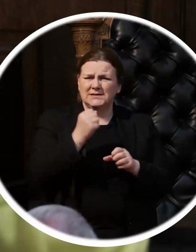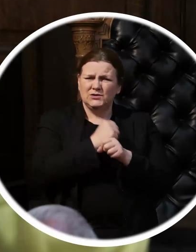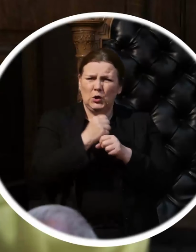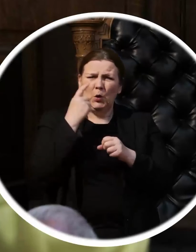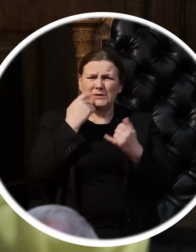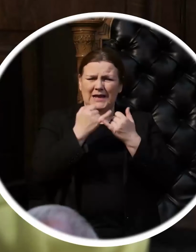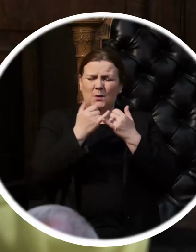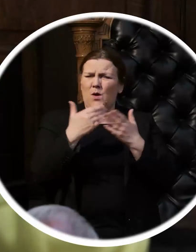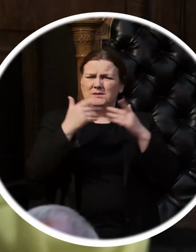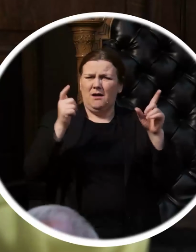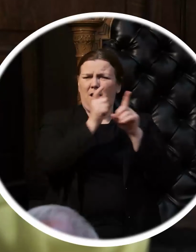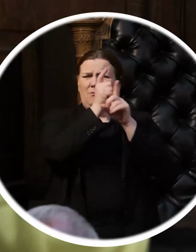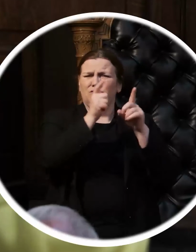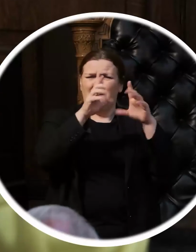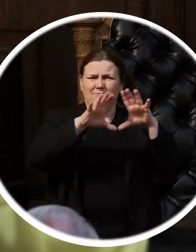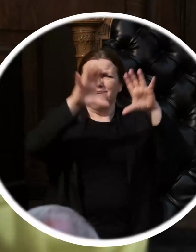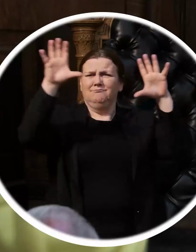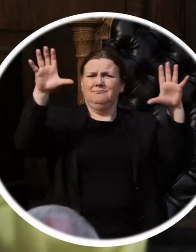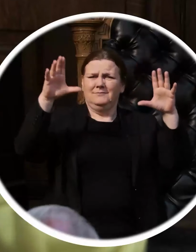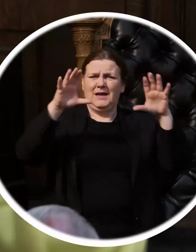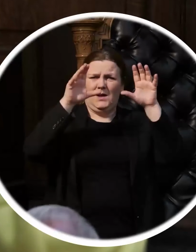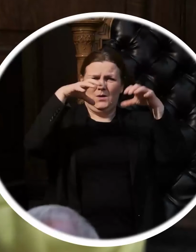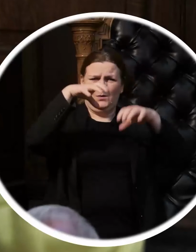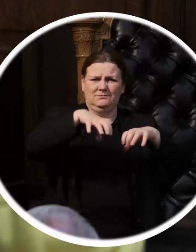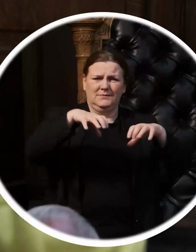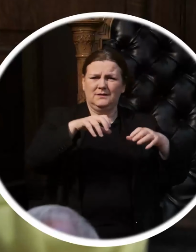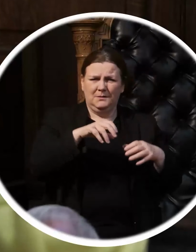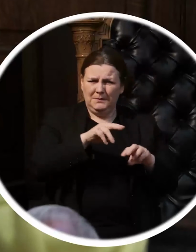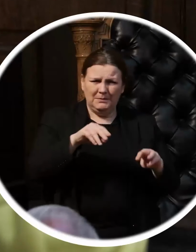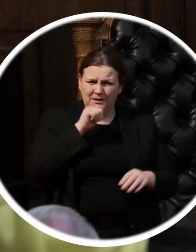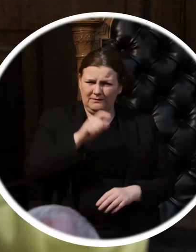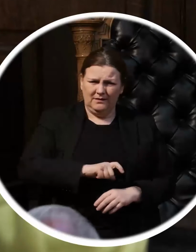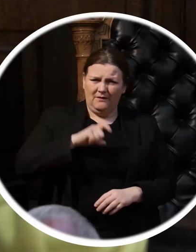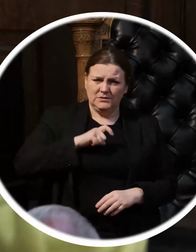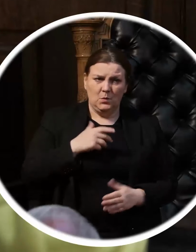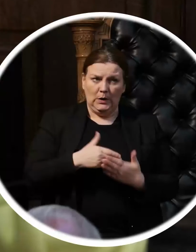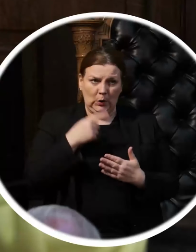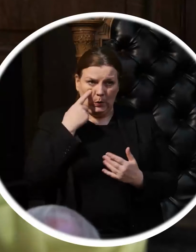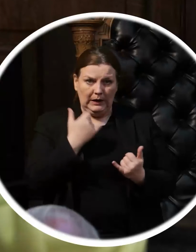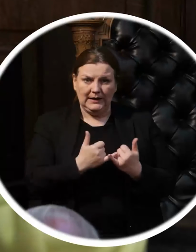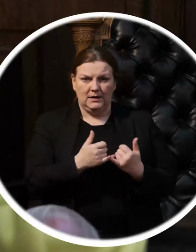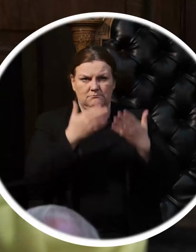It's because people weren't fully confident in what a railway station should look like. It's a massive public building.